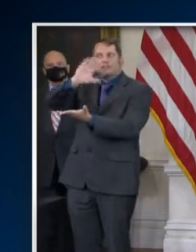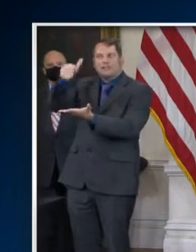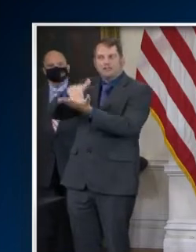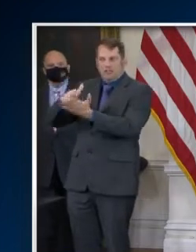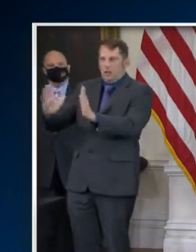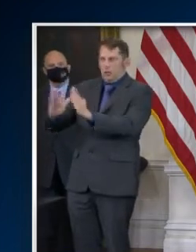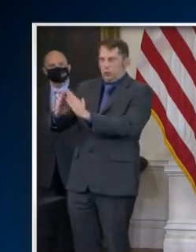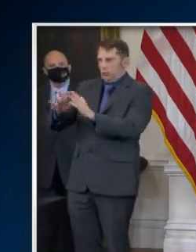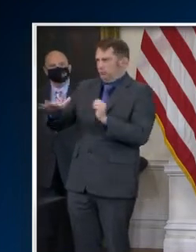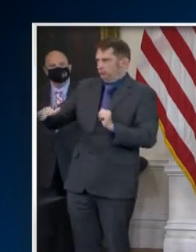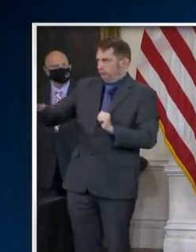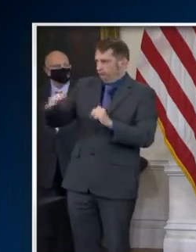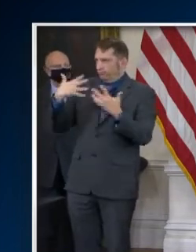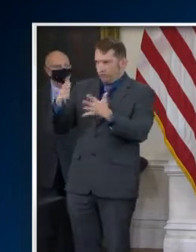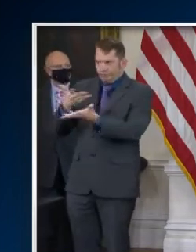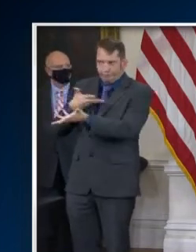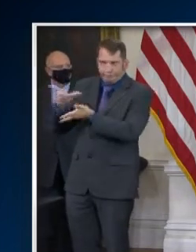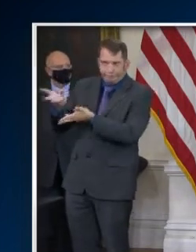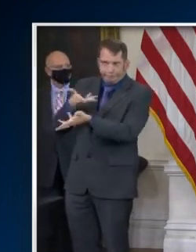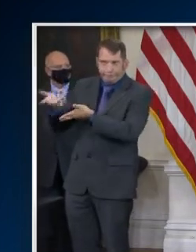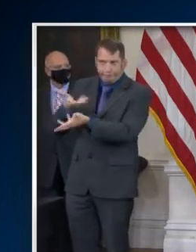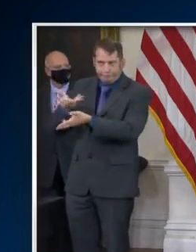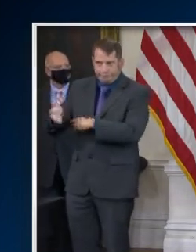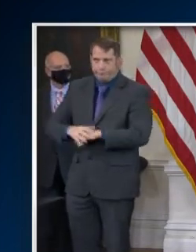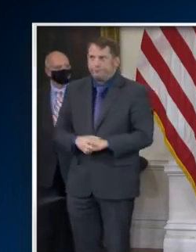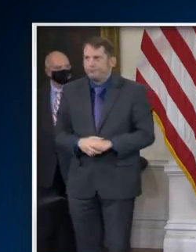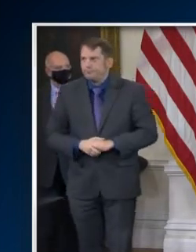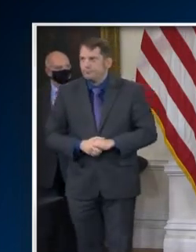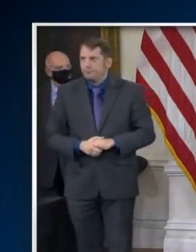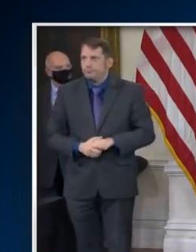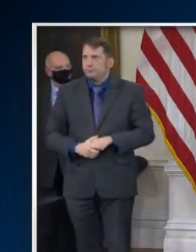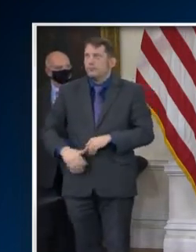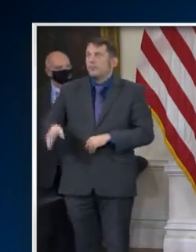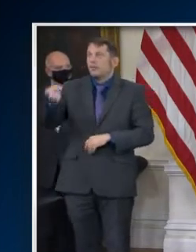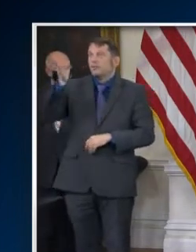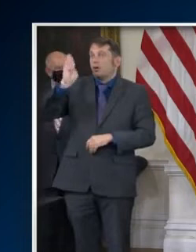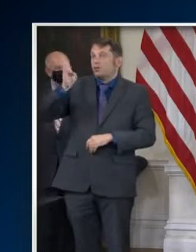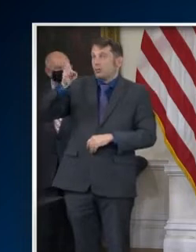WHERE THEY ARE, NEAR THEIR CULTURAL CENTER IN THEIR NEIGHBORHOOD.